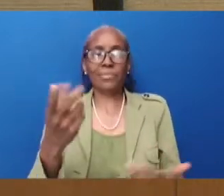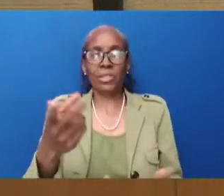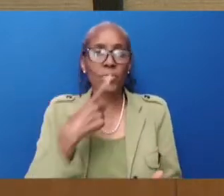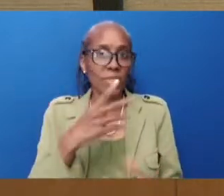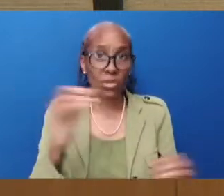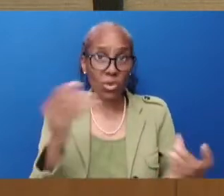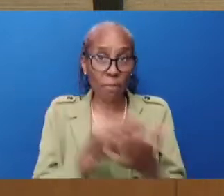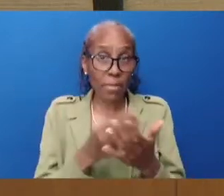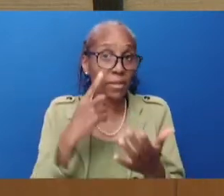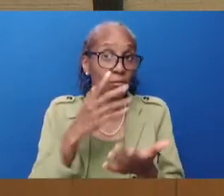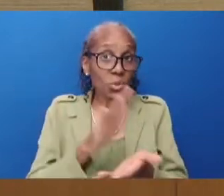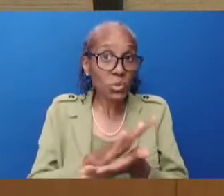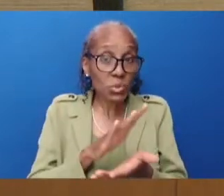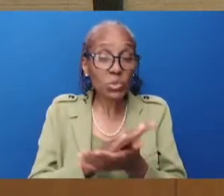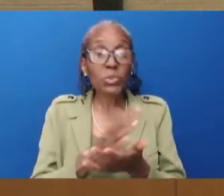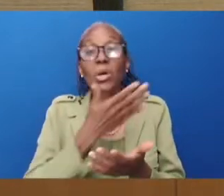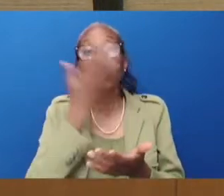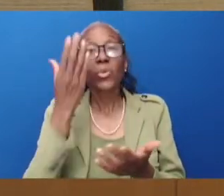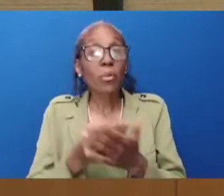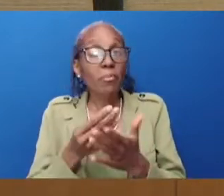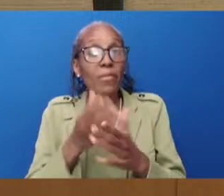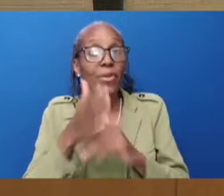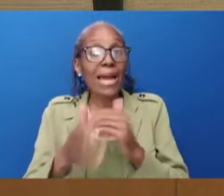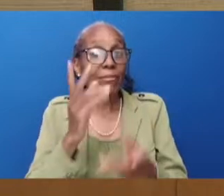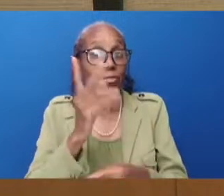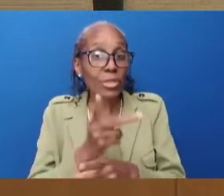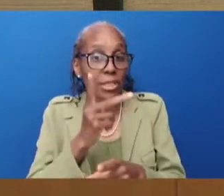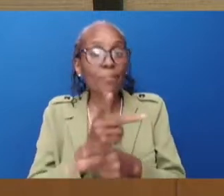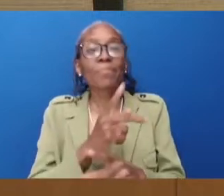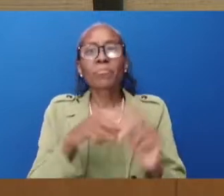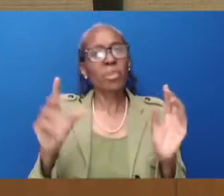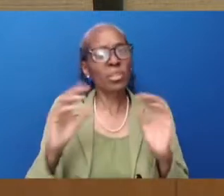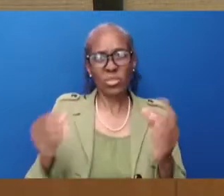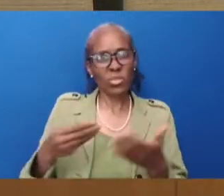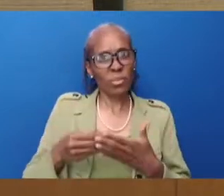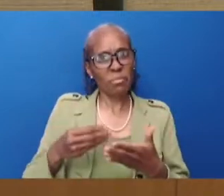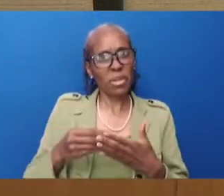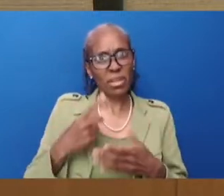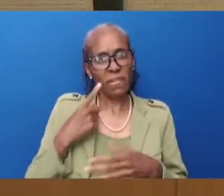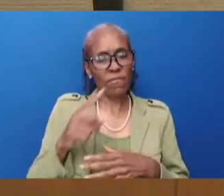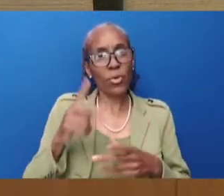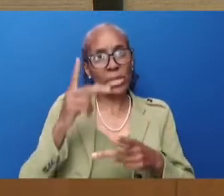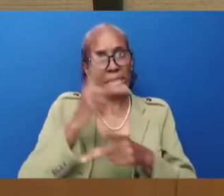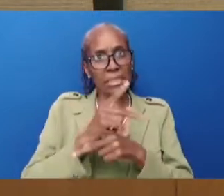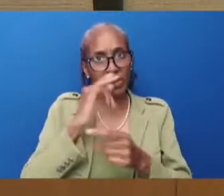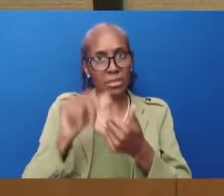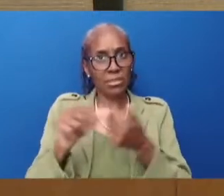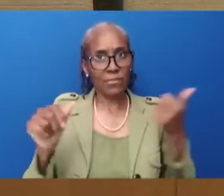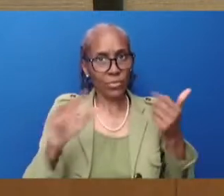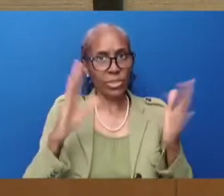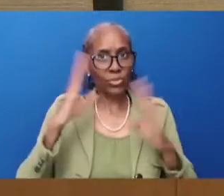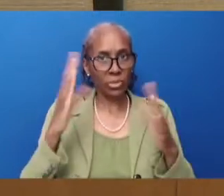YOU TELL US THAT THERE'S NOT MONEY FOR SCHOOLS AND THAT